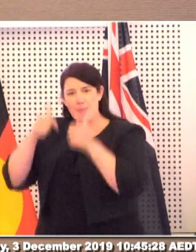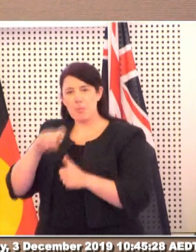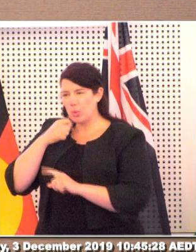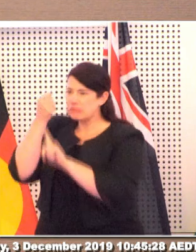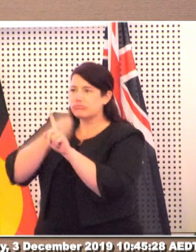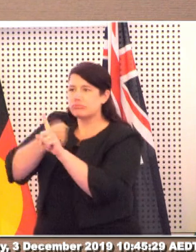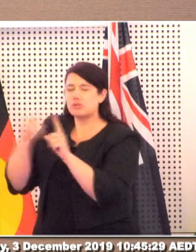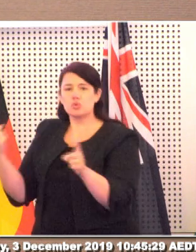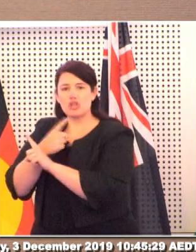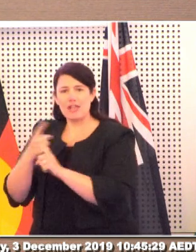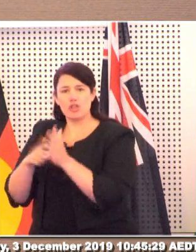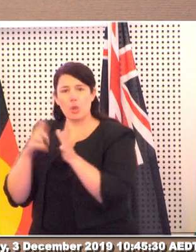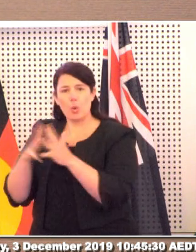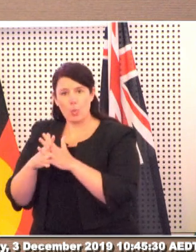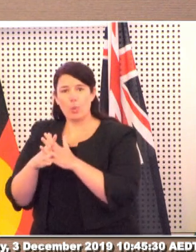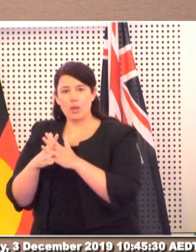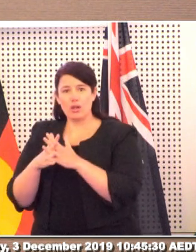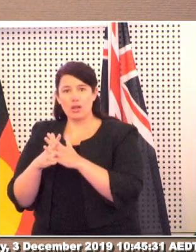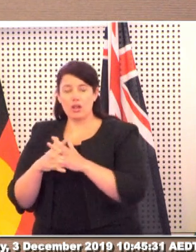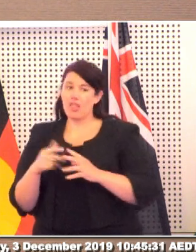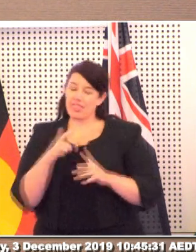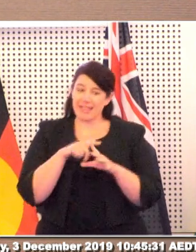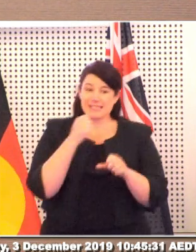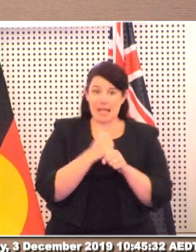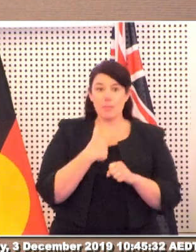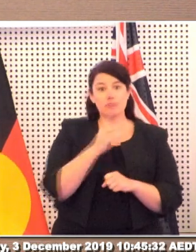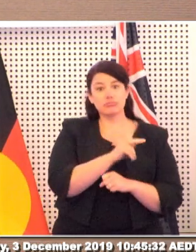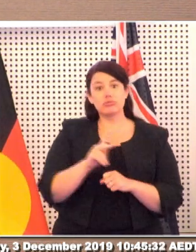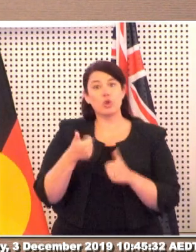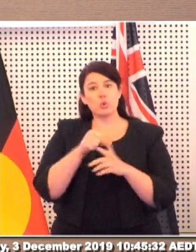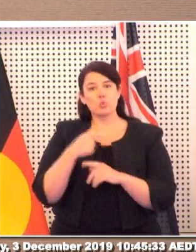And the example that I often speak about with students, for example, to help them